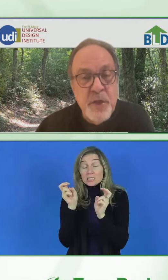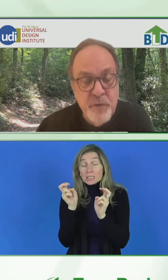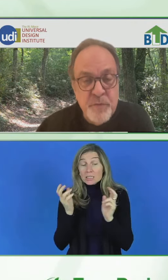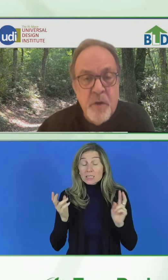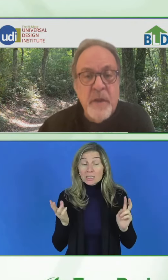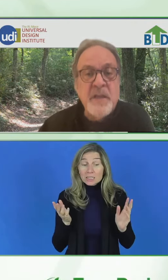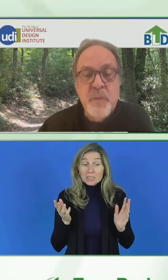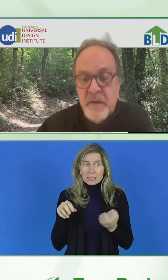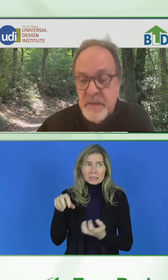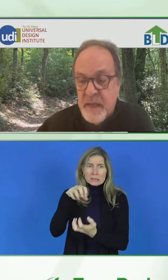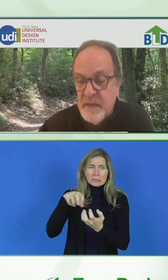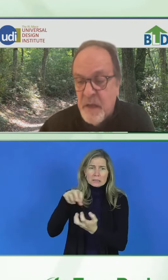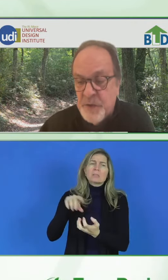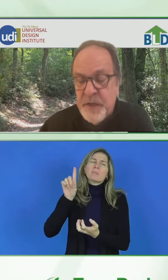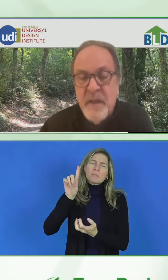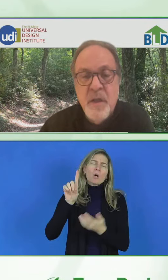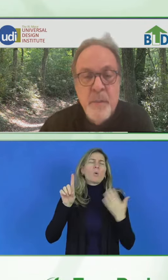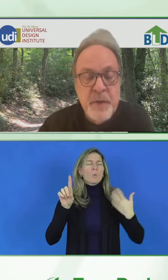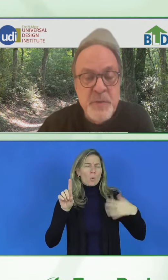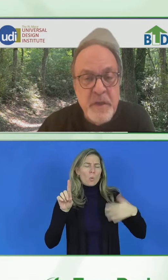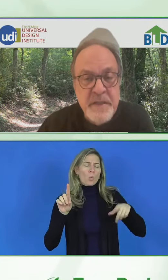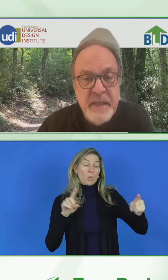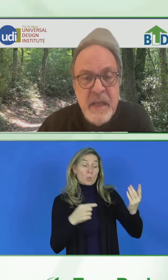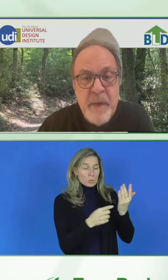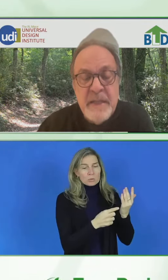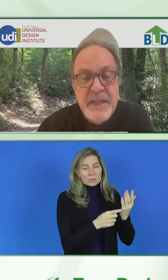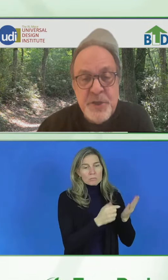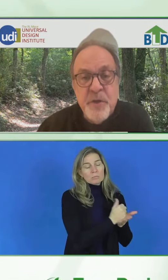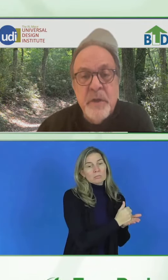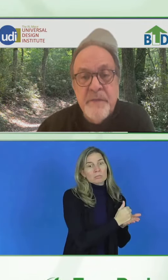a huge role but as well as thinking about additional living